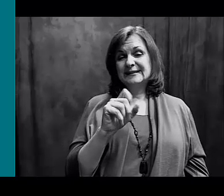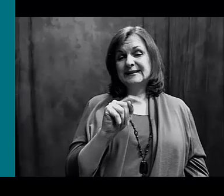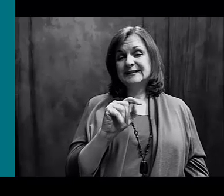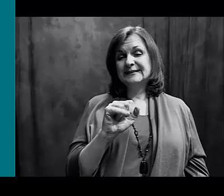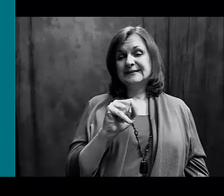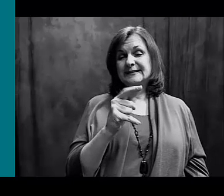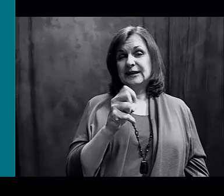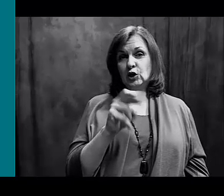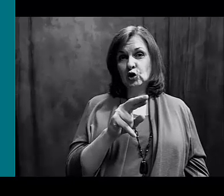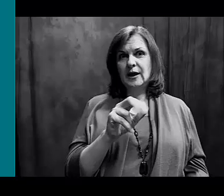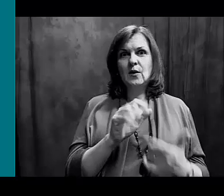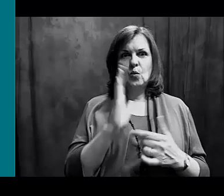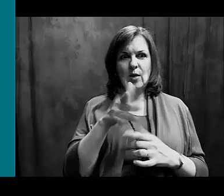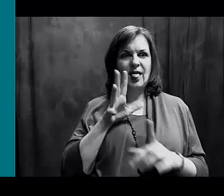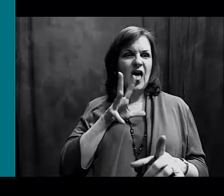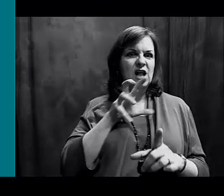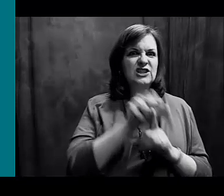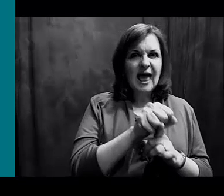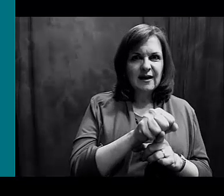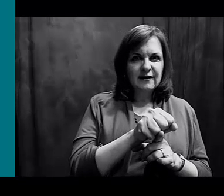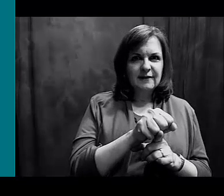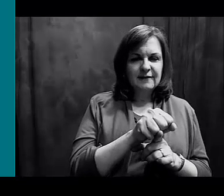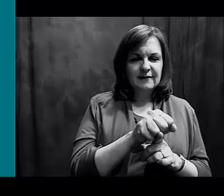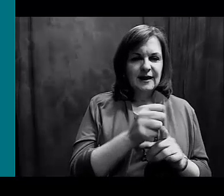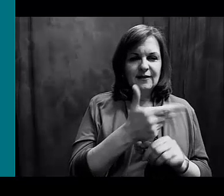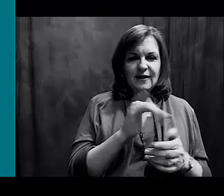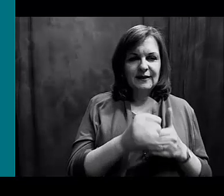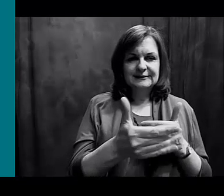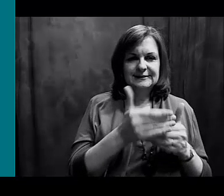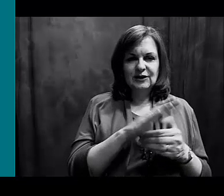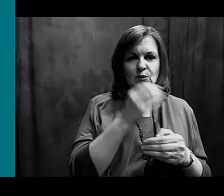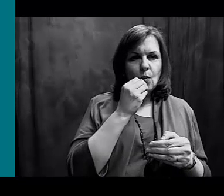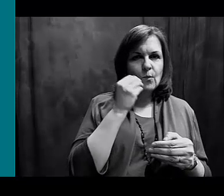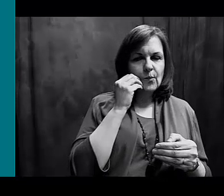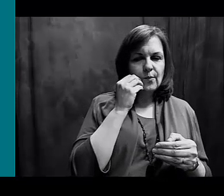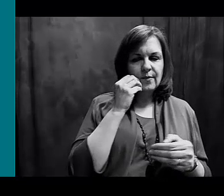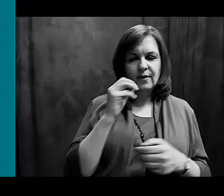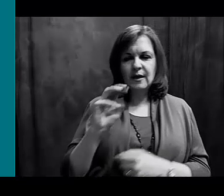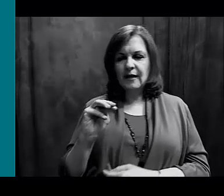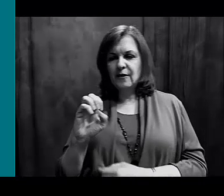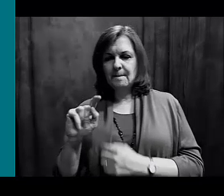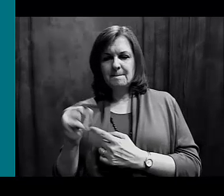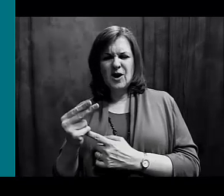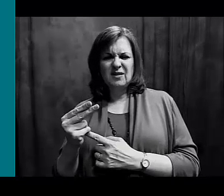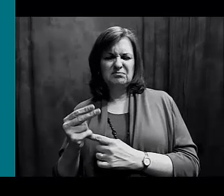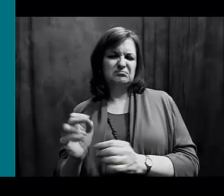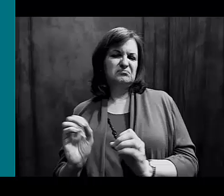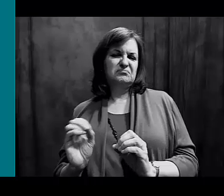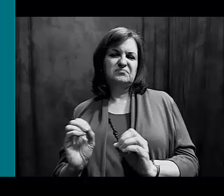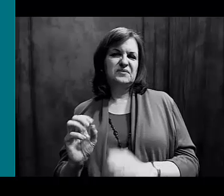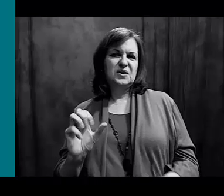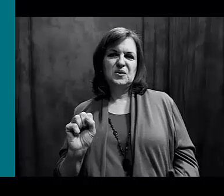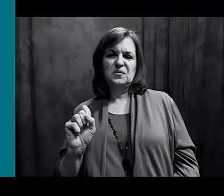and will attack anything that's coming near the colony the moth -- no stinger